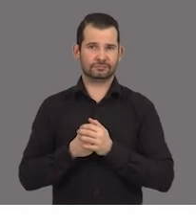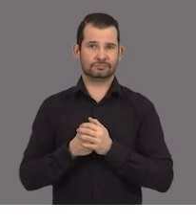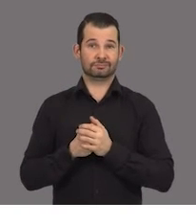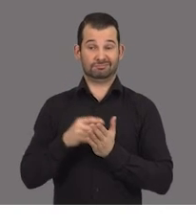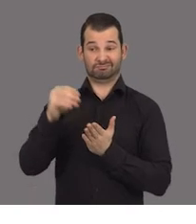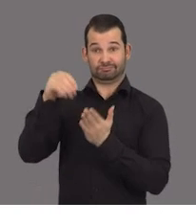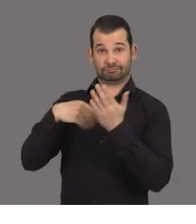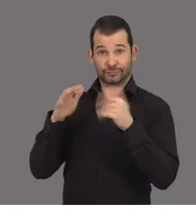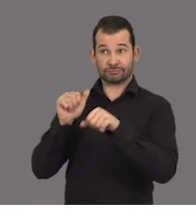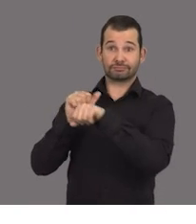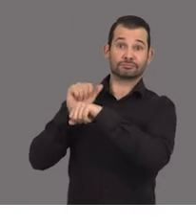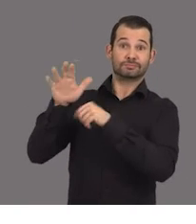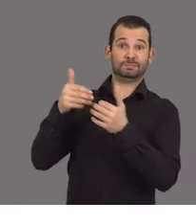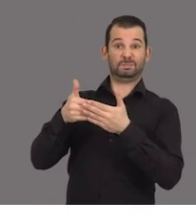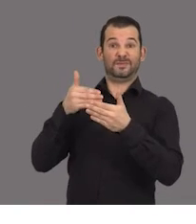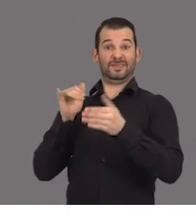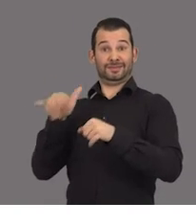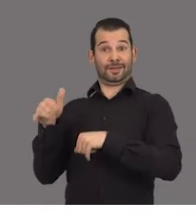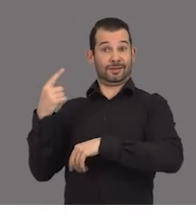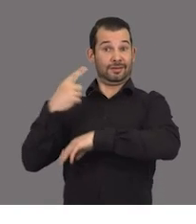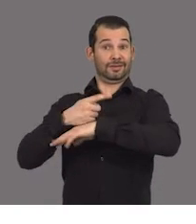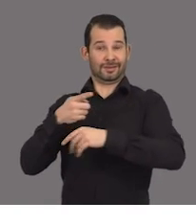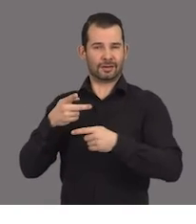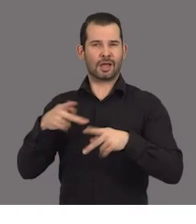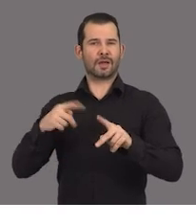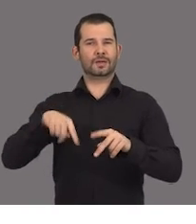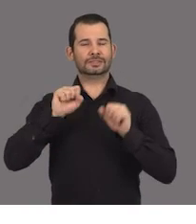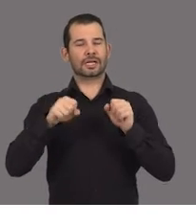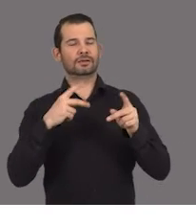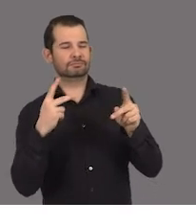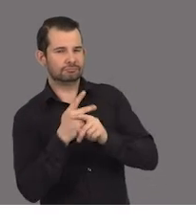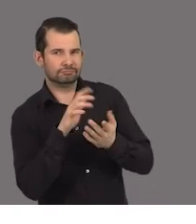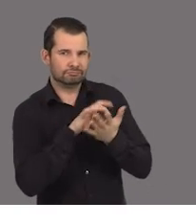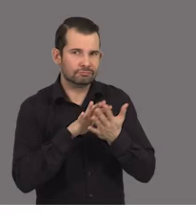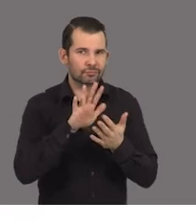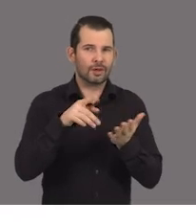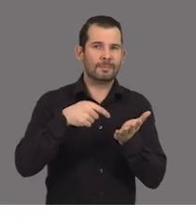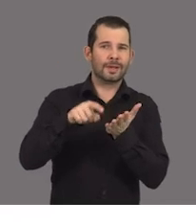Filing by then allows us to calculate your payments and send them to you on time.